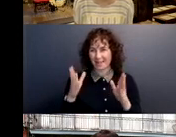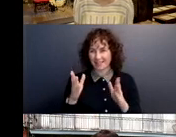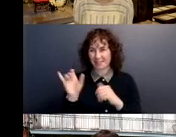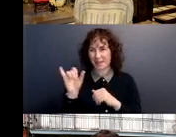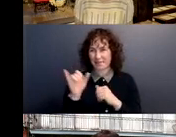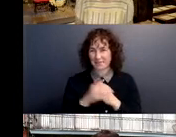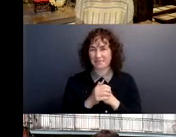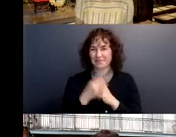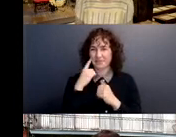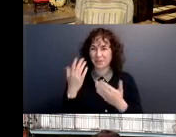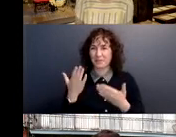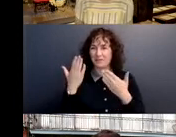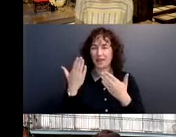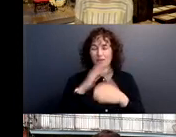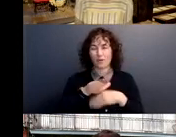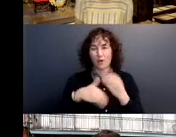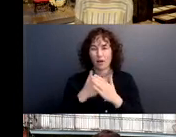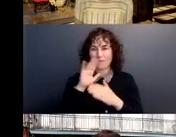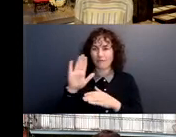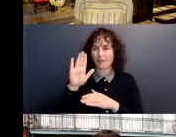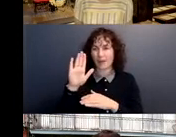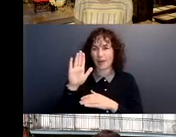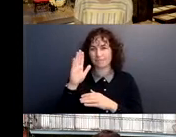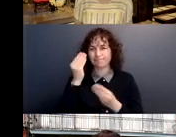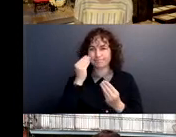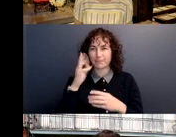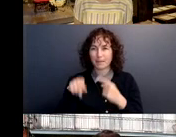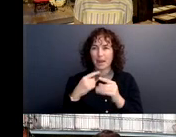for providing all of their insight on how to pivot and move